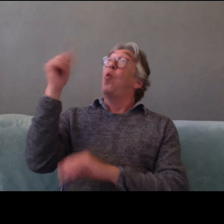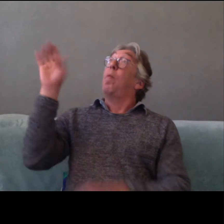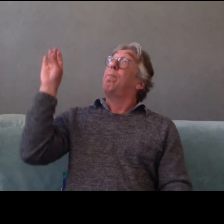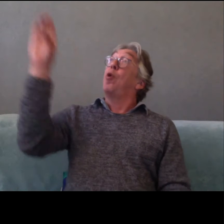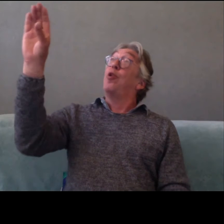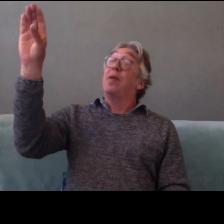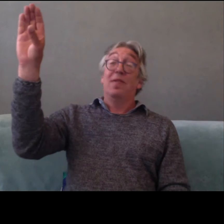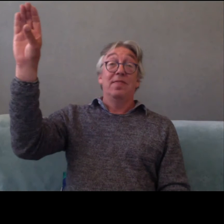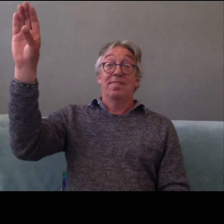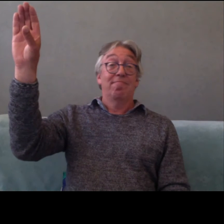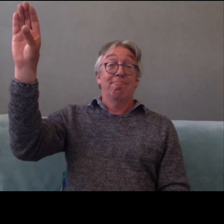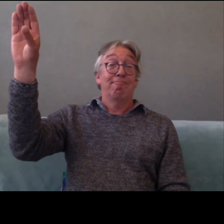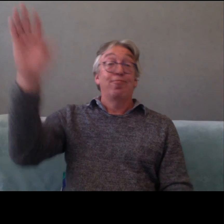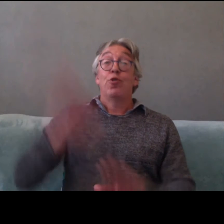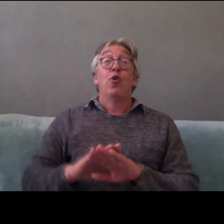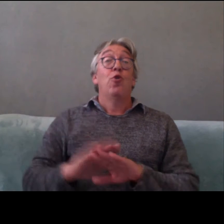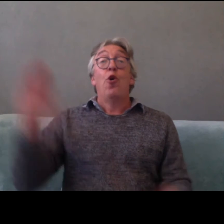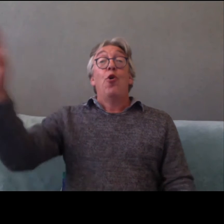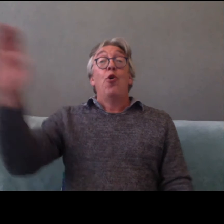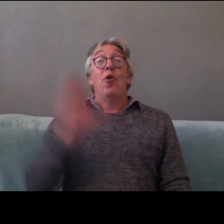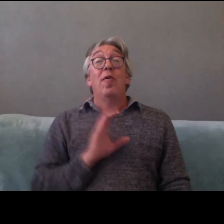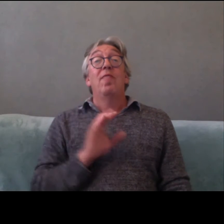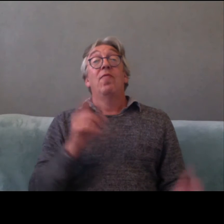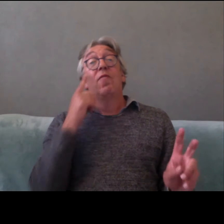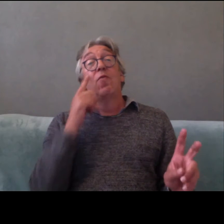which are so important for people with disabilities.